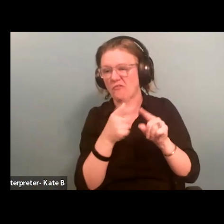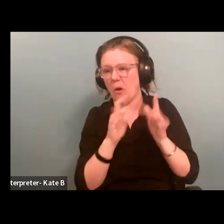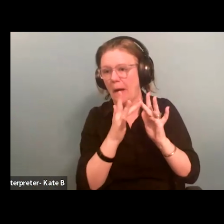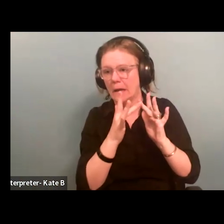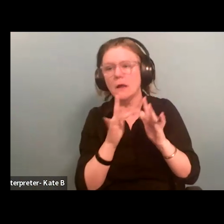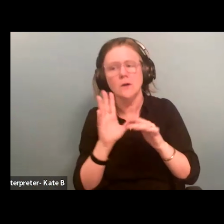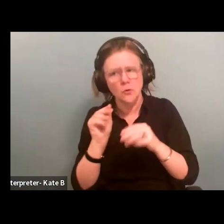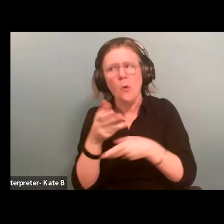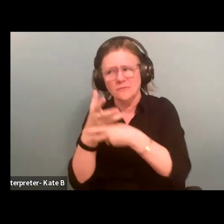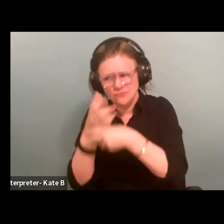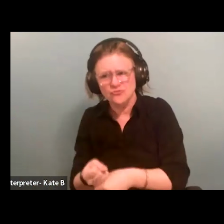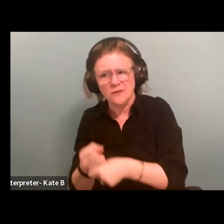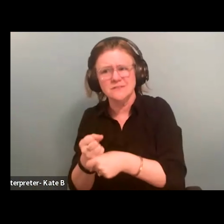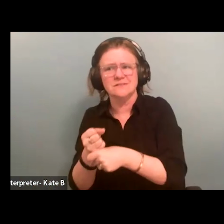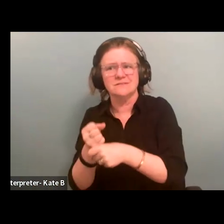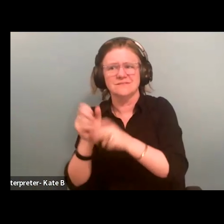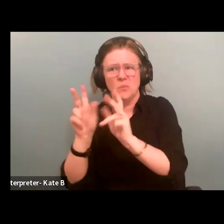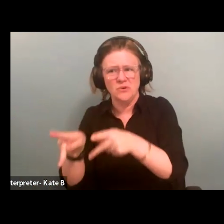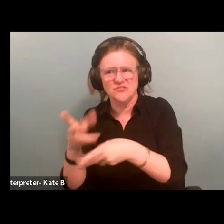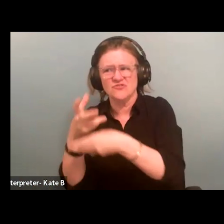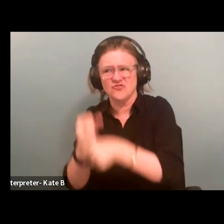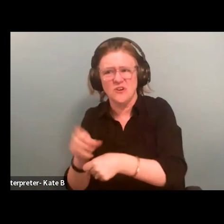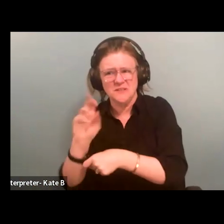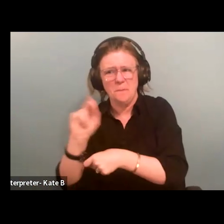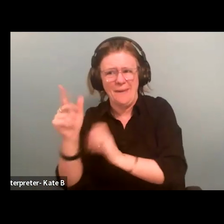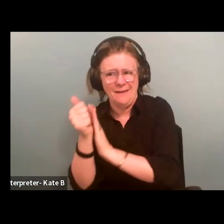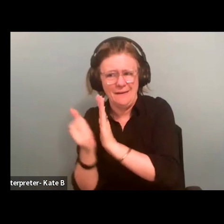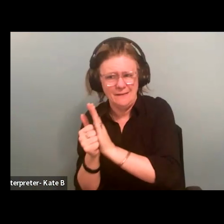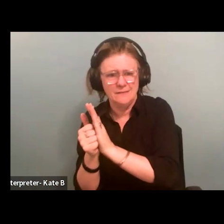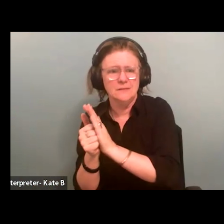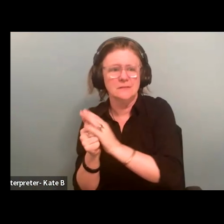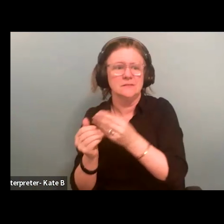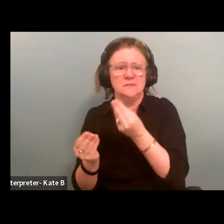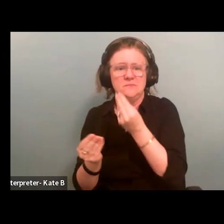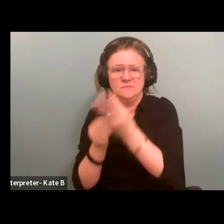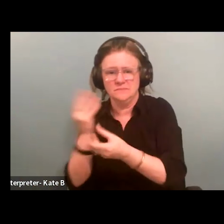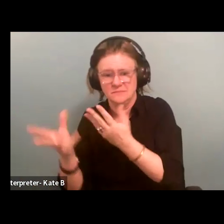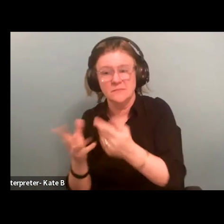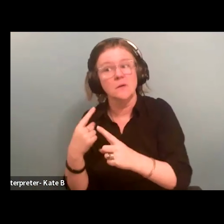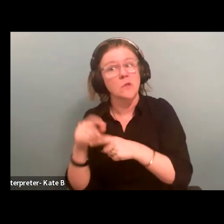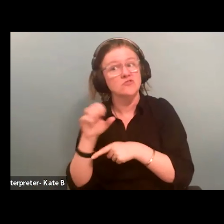your financial information. Never provide personal information. And that includes your Social Security number,